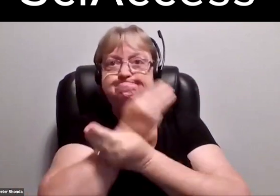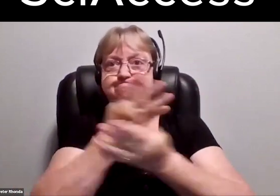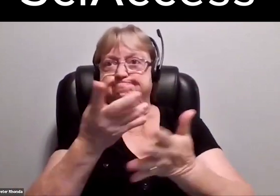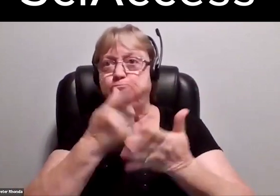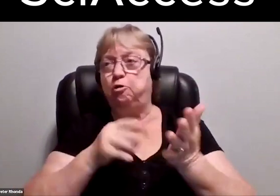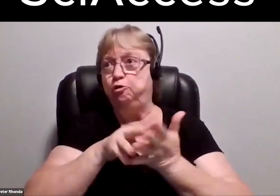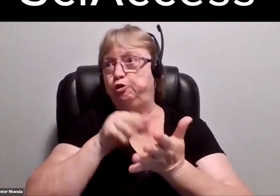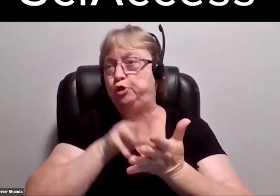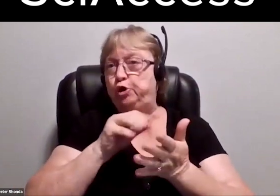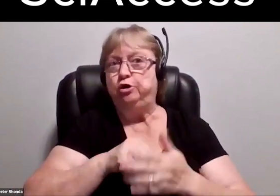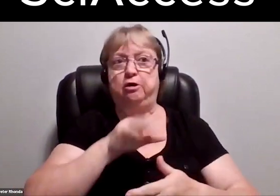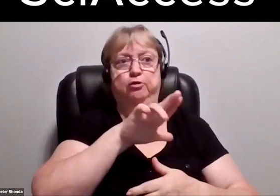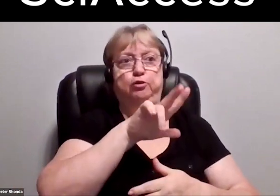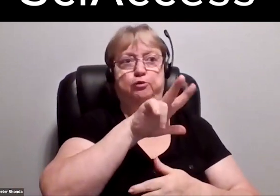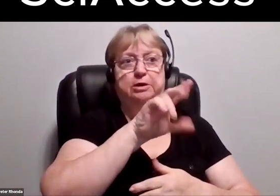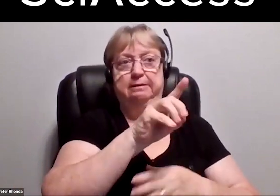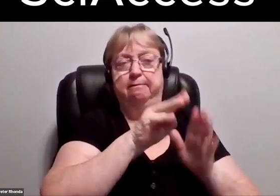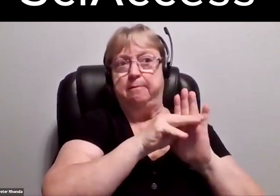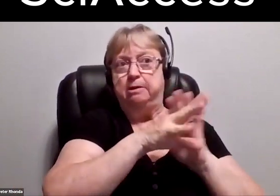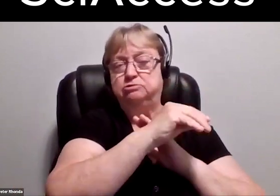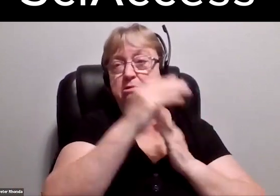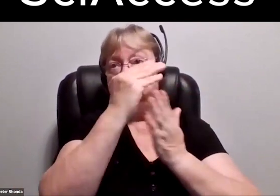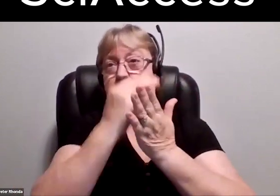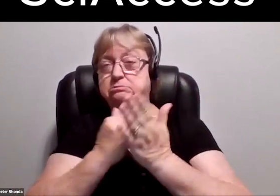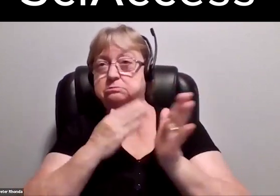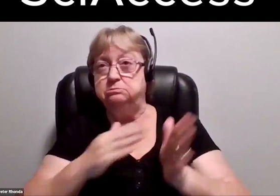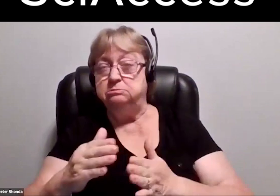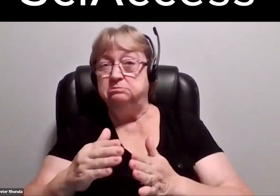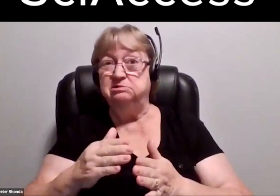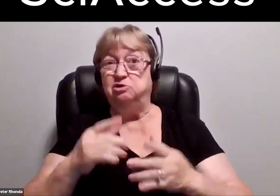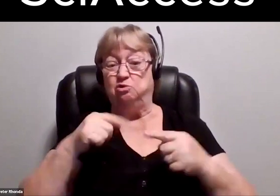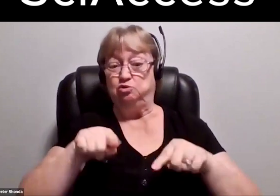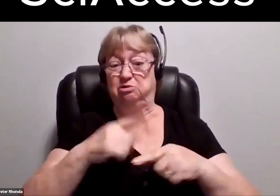The plan is once the project finishes over the next year, we will make everything that we have developed